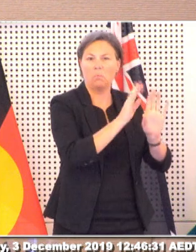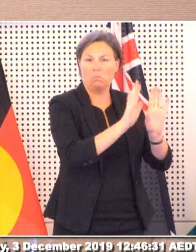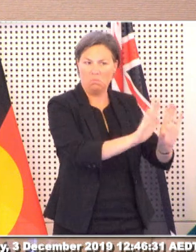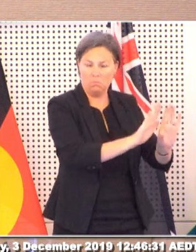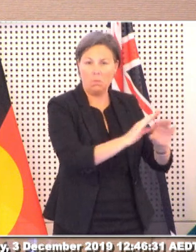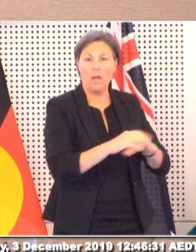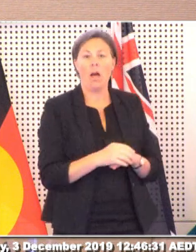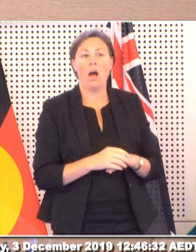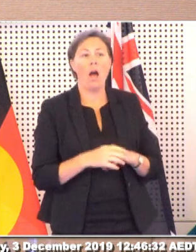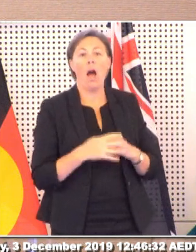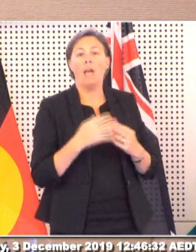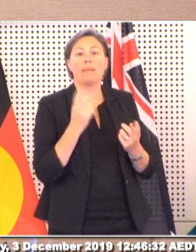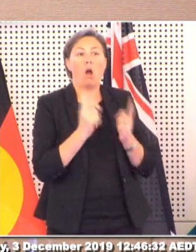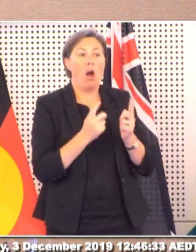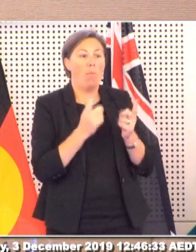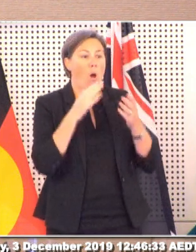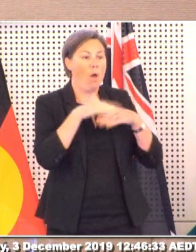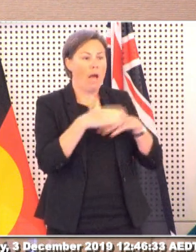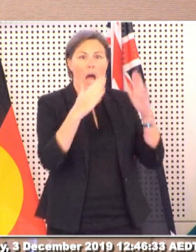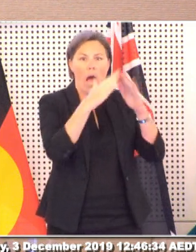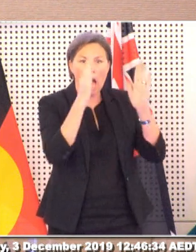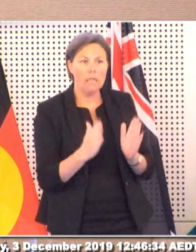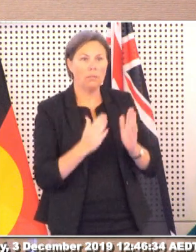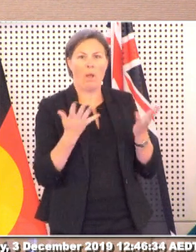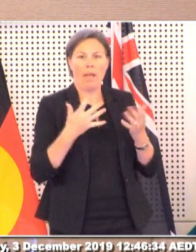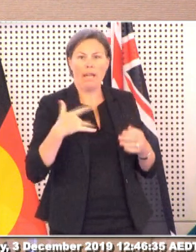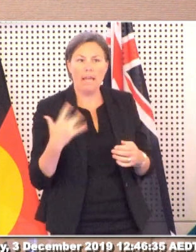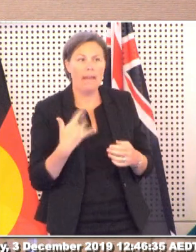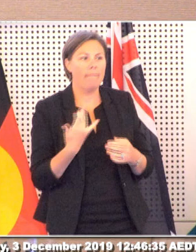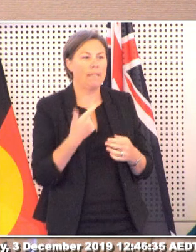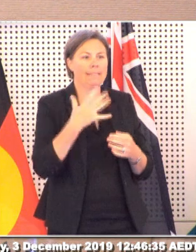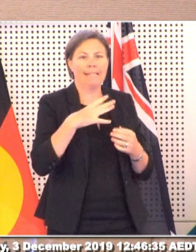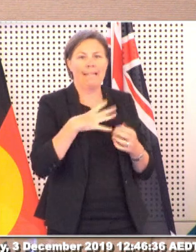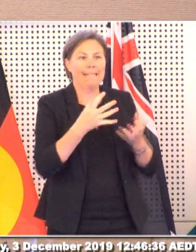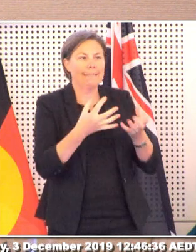It could be an accommodation decision, access to services, access to persons are